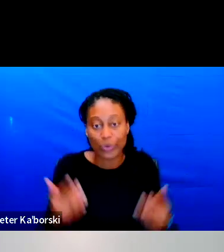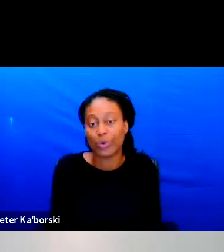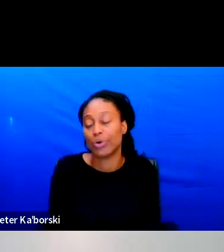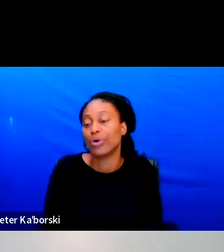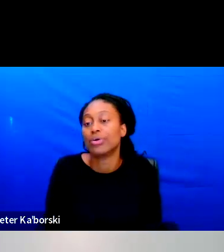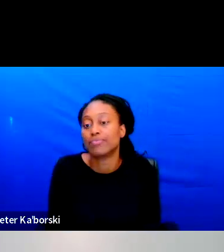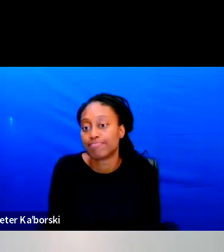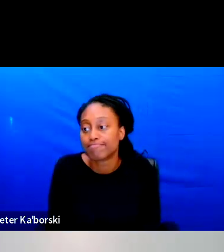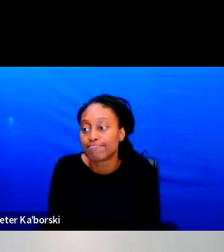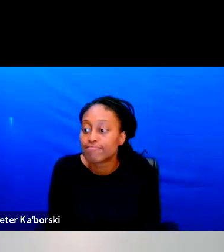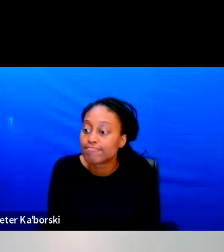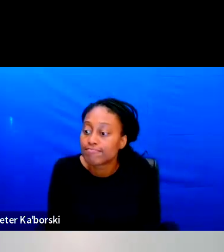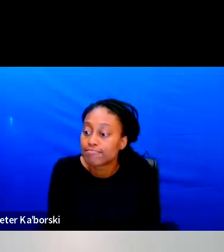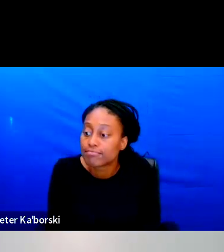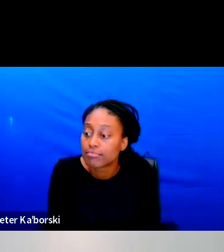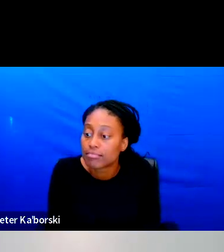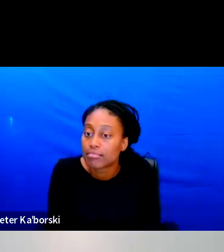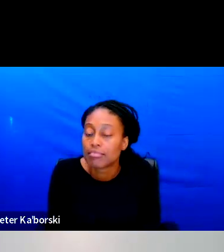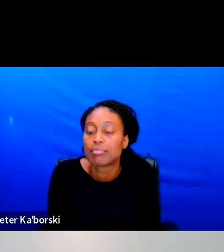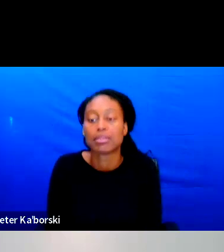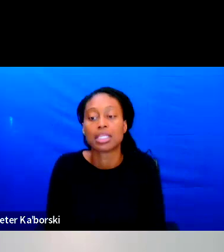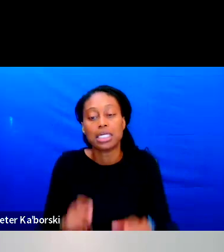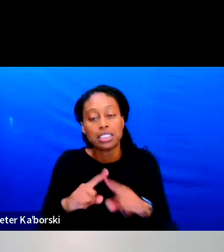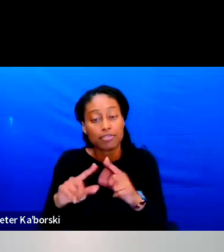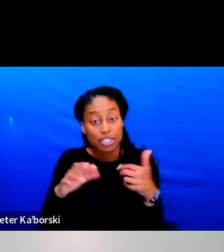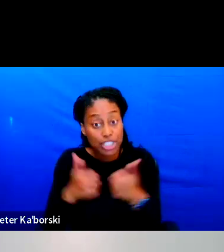Kyle Kleist: challenges. People face with that. Kyle Kleist: Anyone